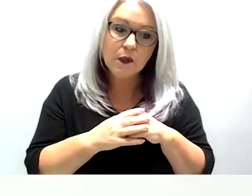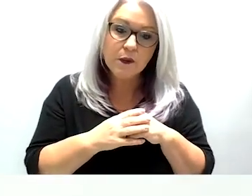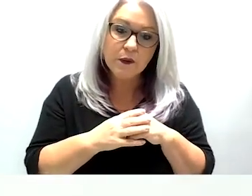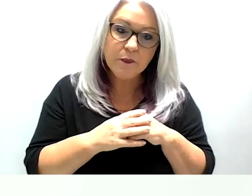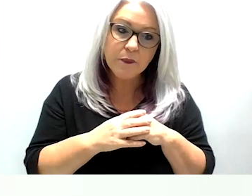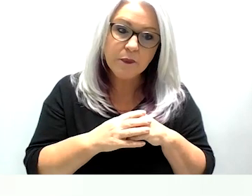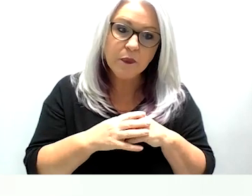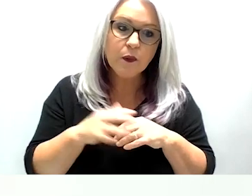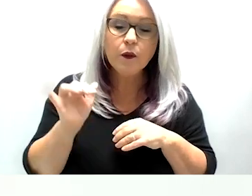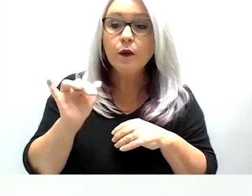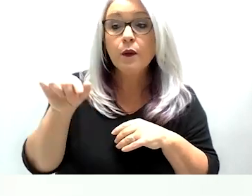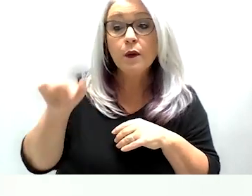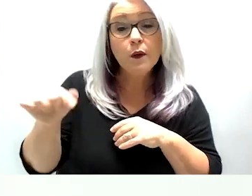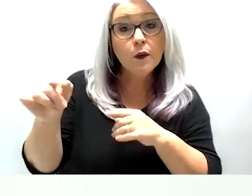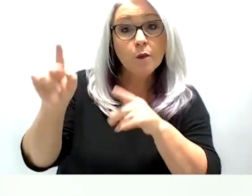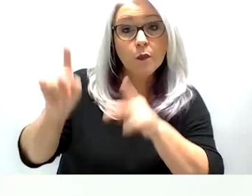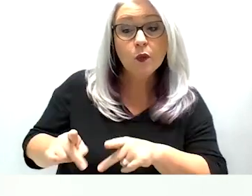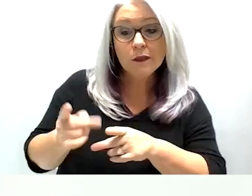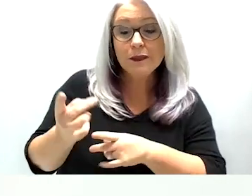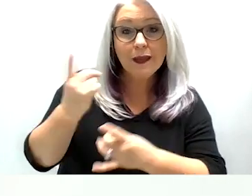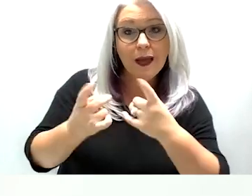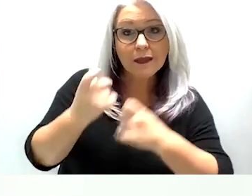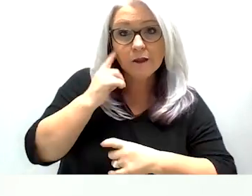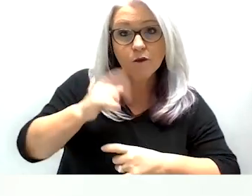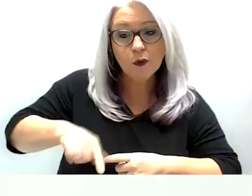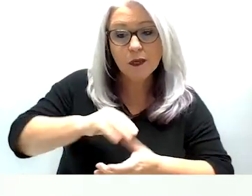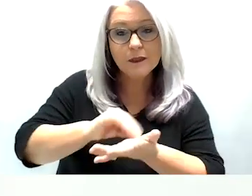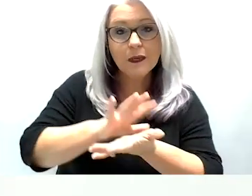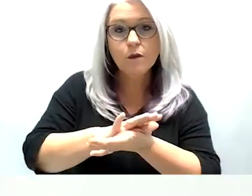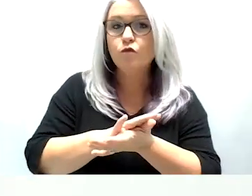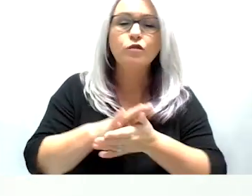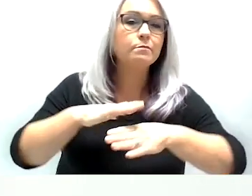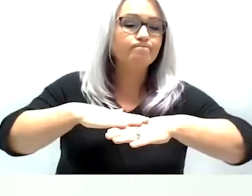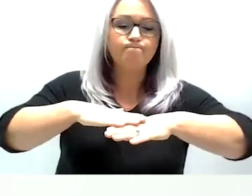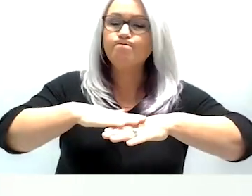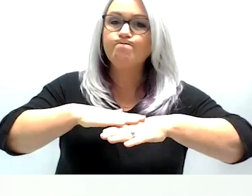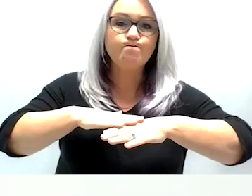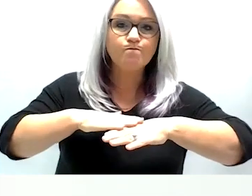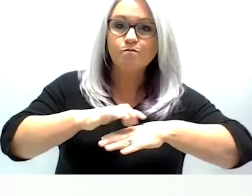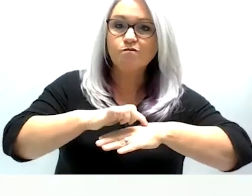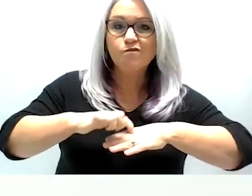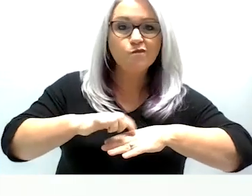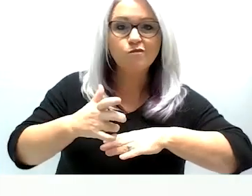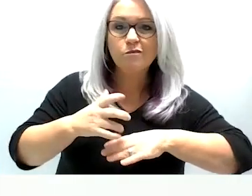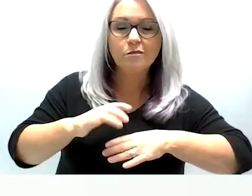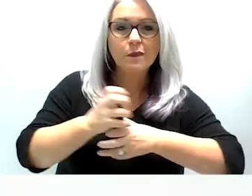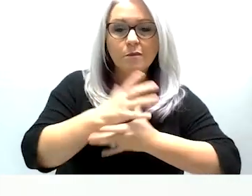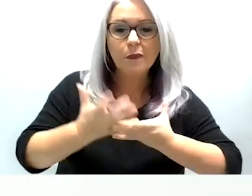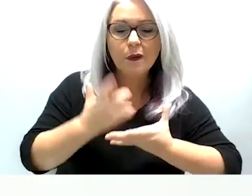documentation is only entitled to the minimum amount of information that they need to